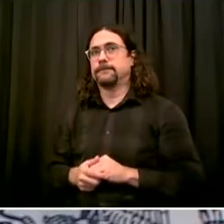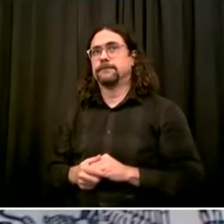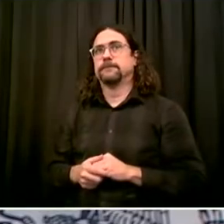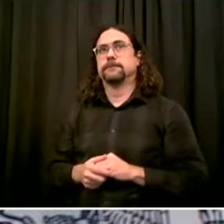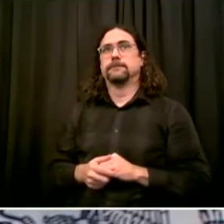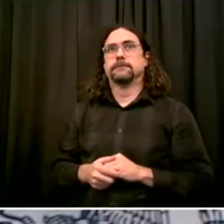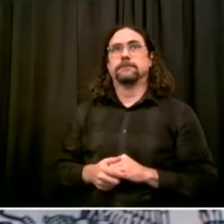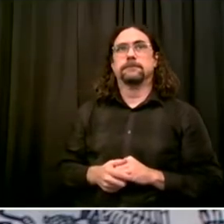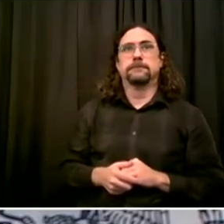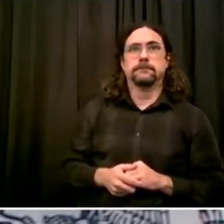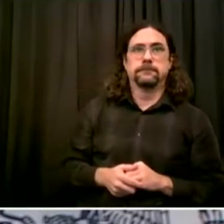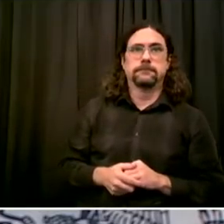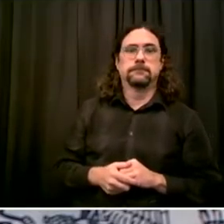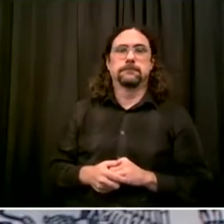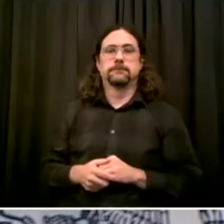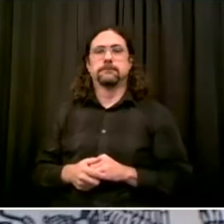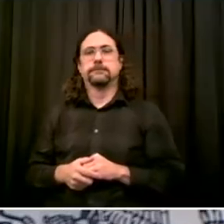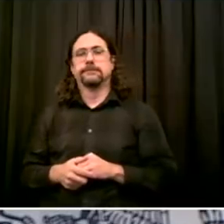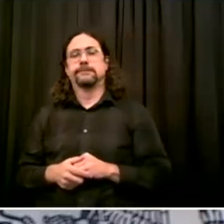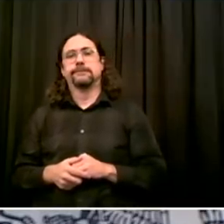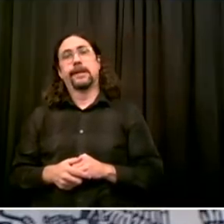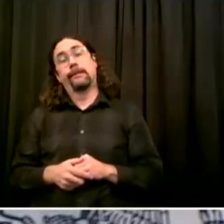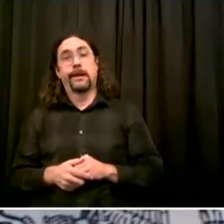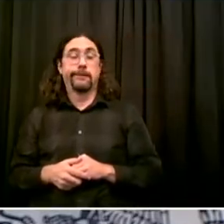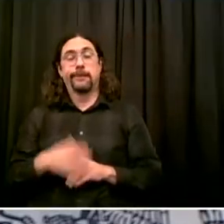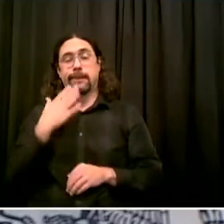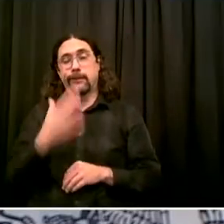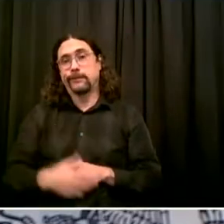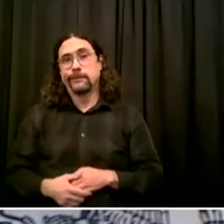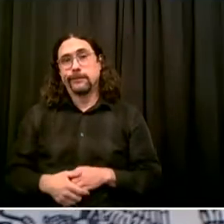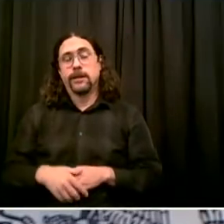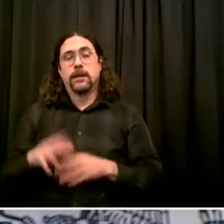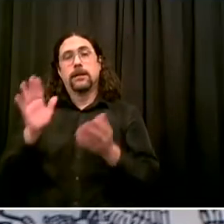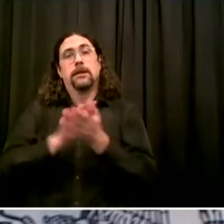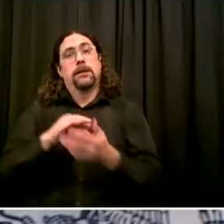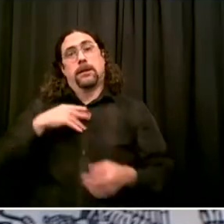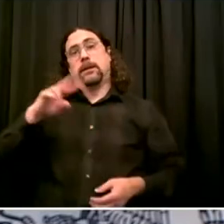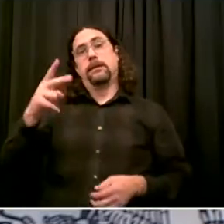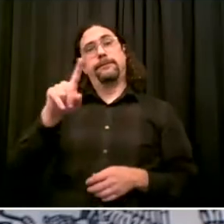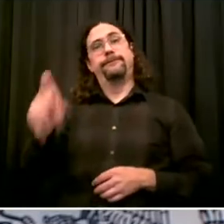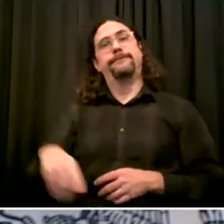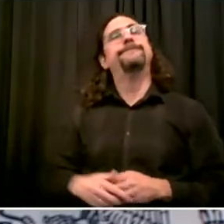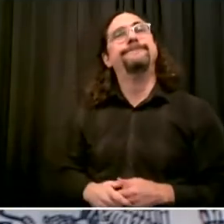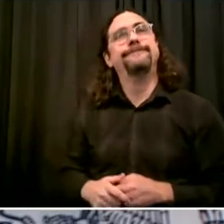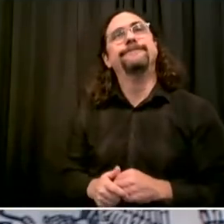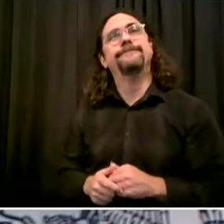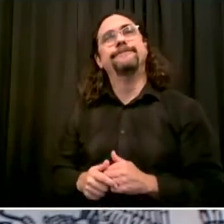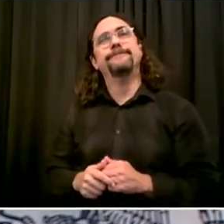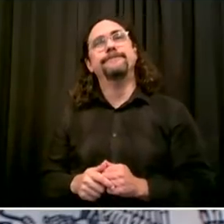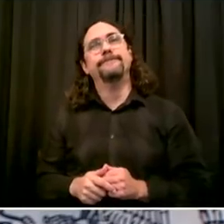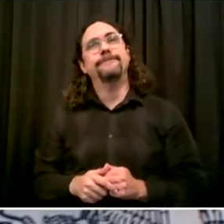TIME GOES BY, EVERYTHING HAD A HAS BEEN DONE IS TEMPORARY. THANK YOU, MY SECOND QUESTION,